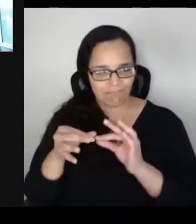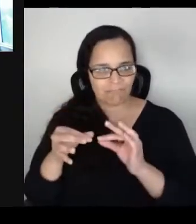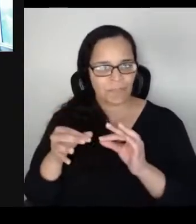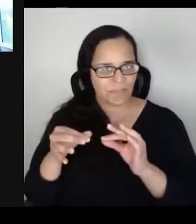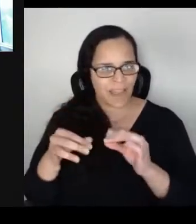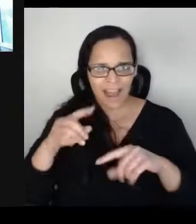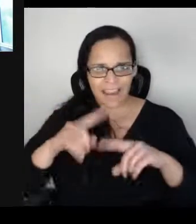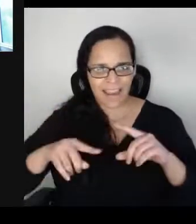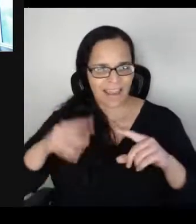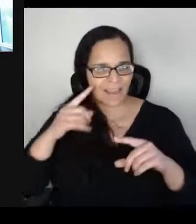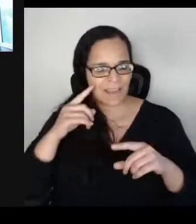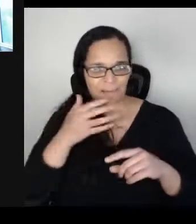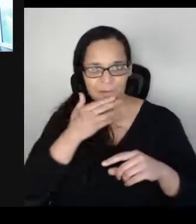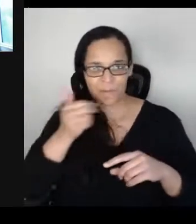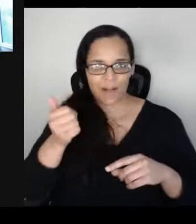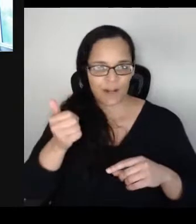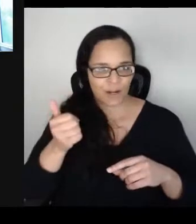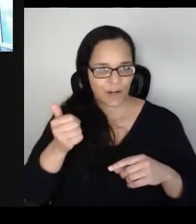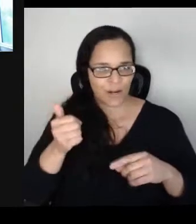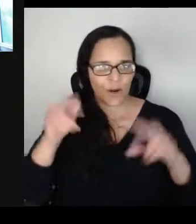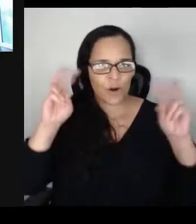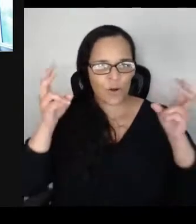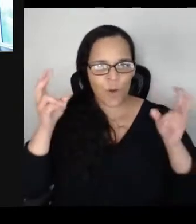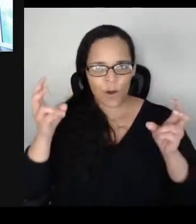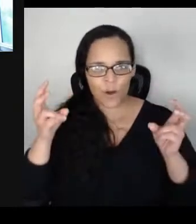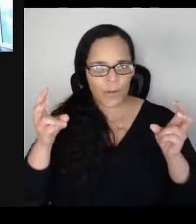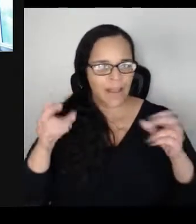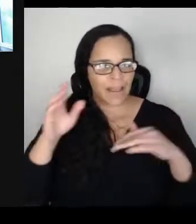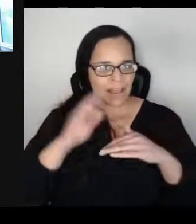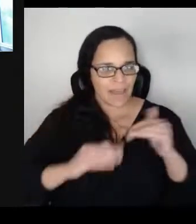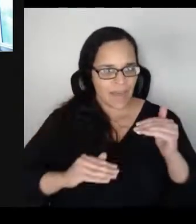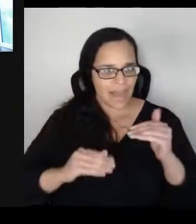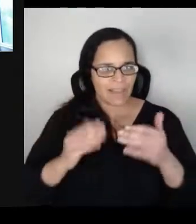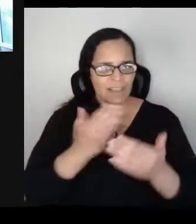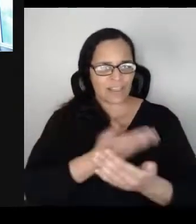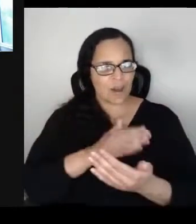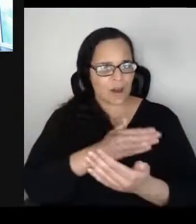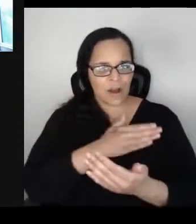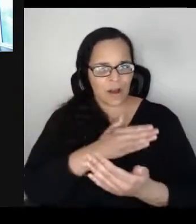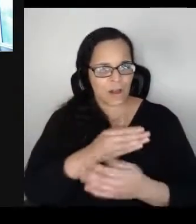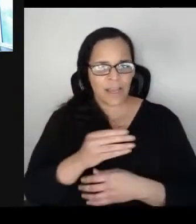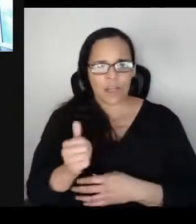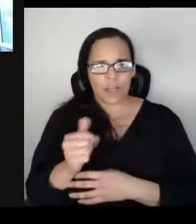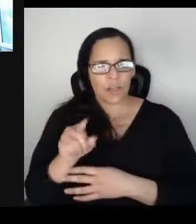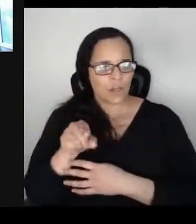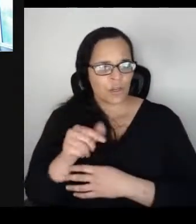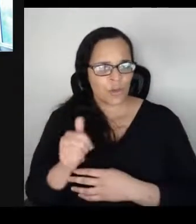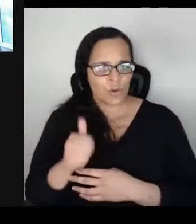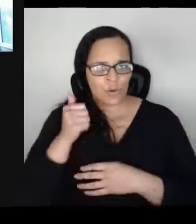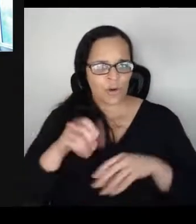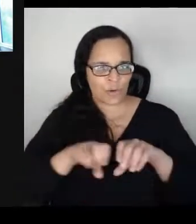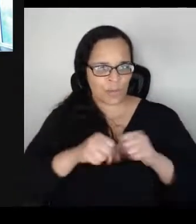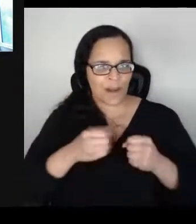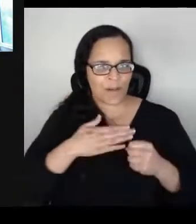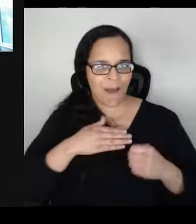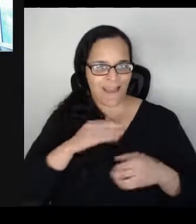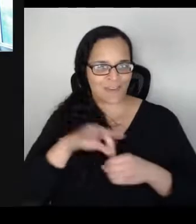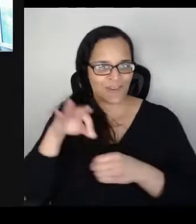right now than Beyonce's song, "You will not break my soul." And that's what you embody every day